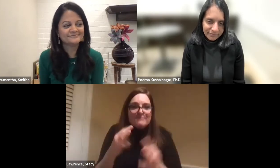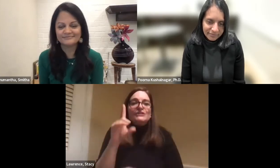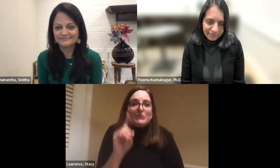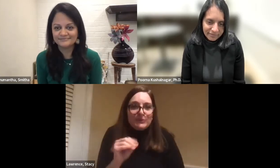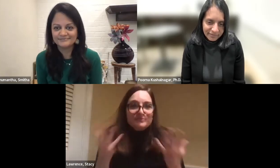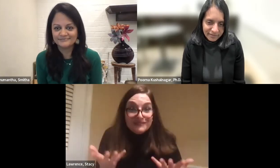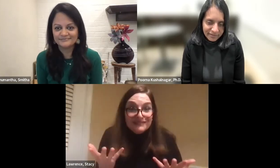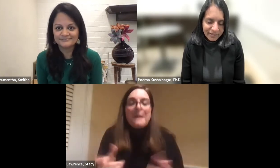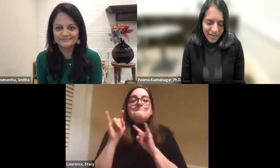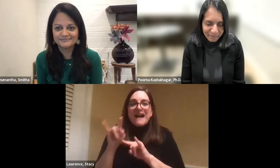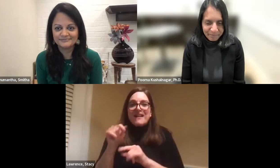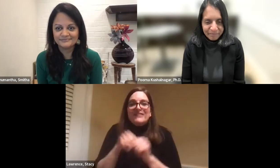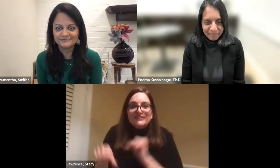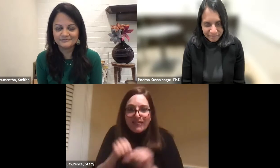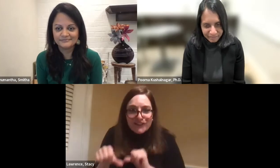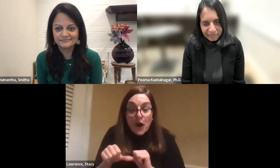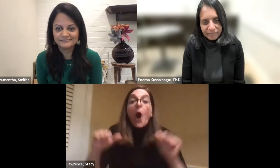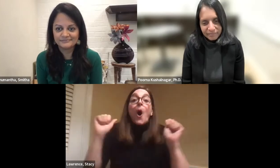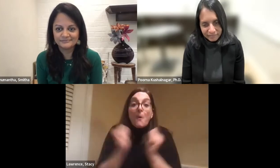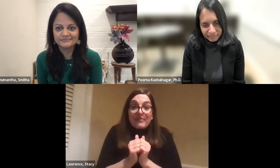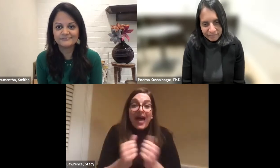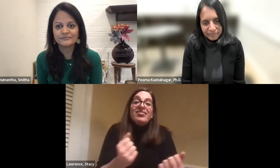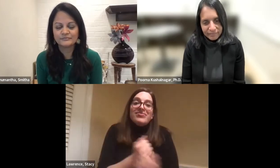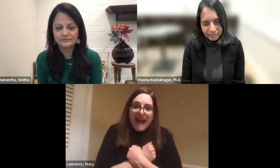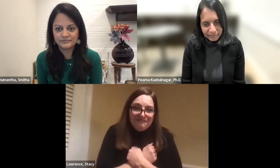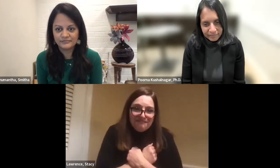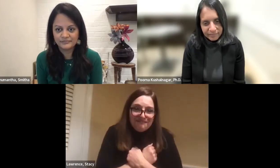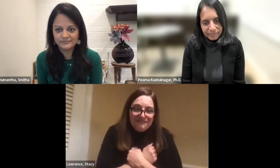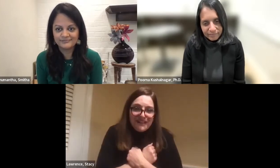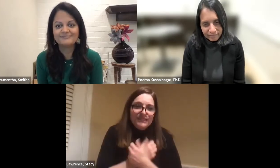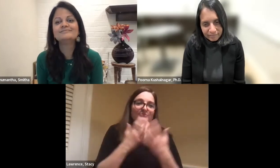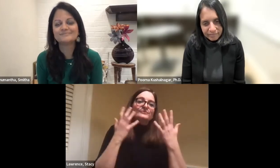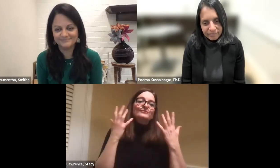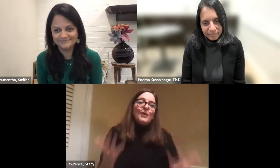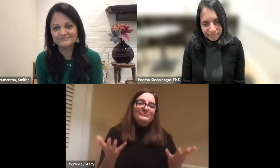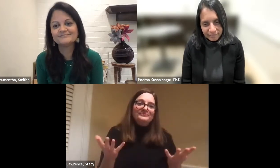and I said, "Hey, that's how Italian families do it. They make fun of each other with love,"